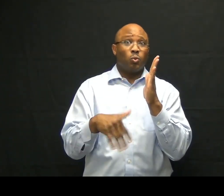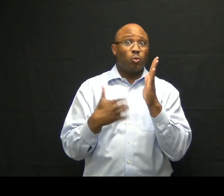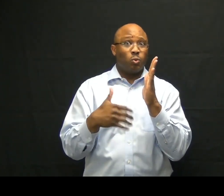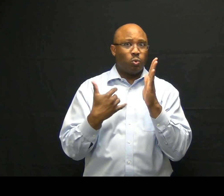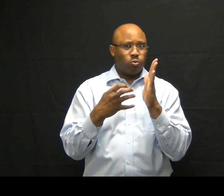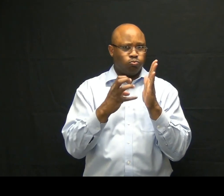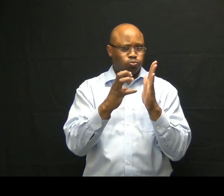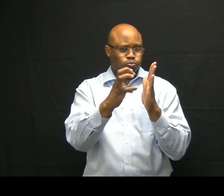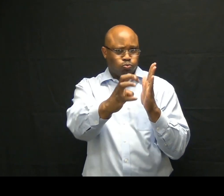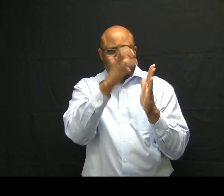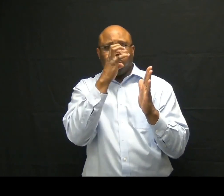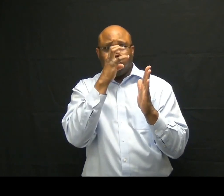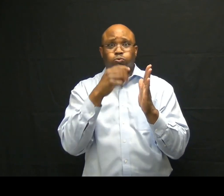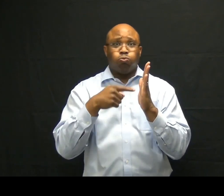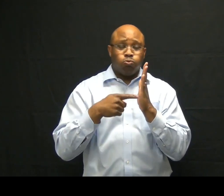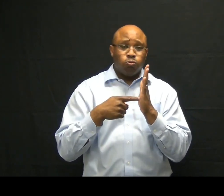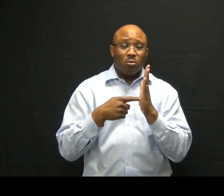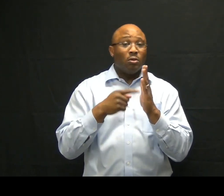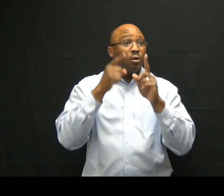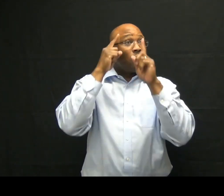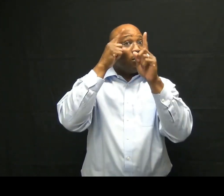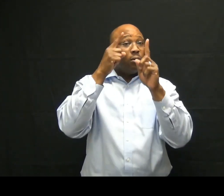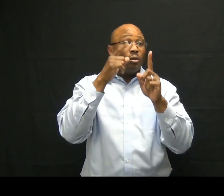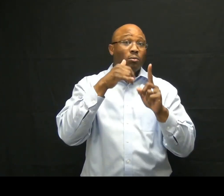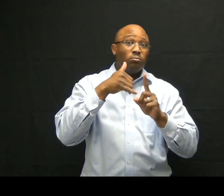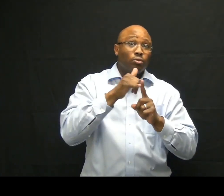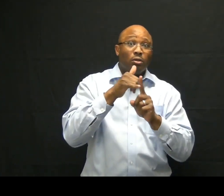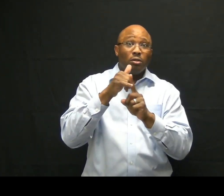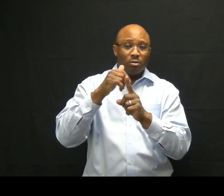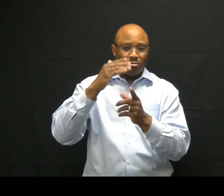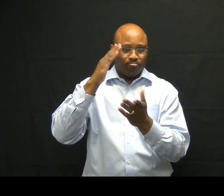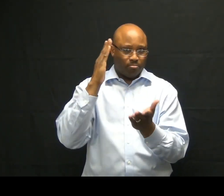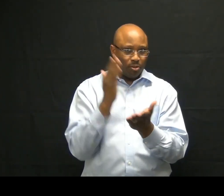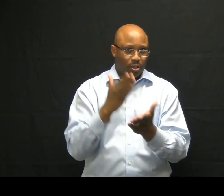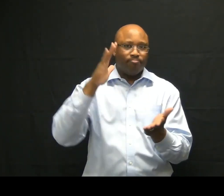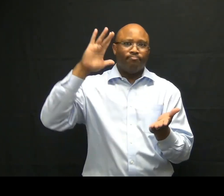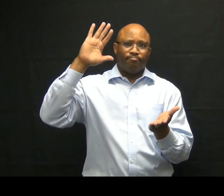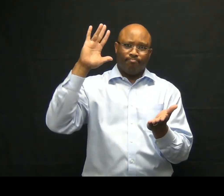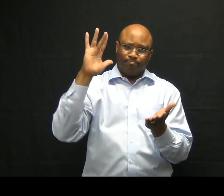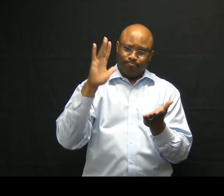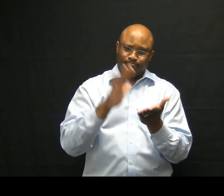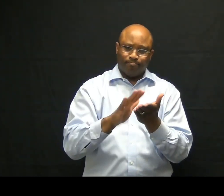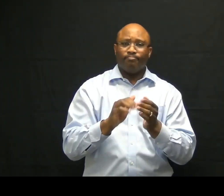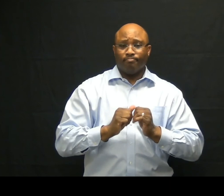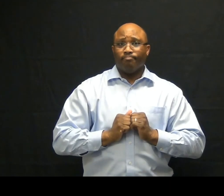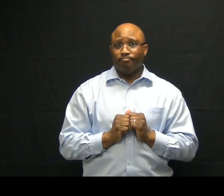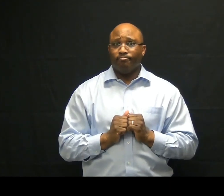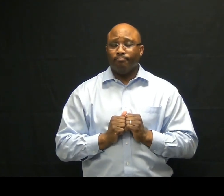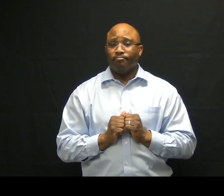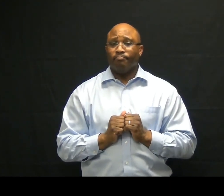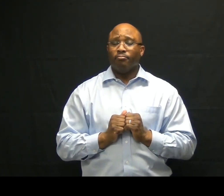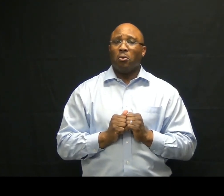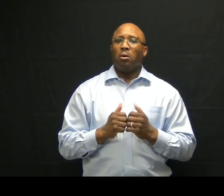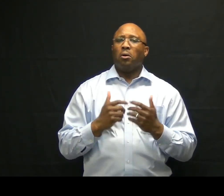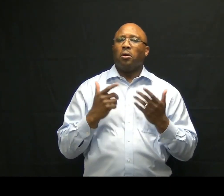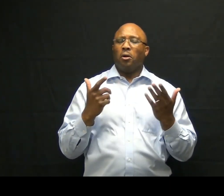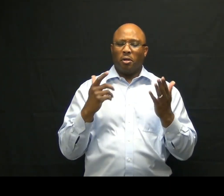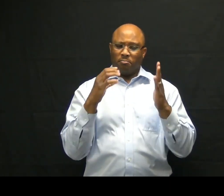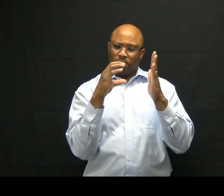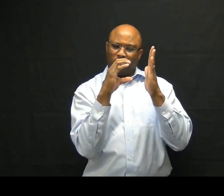the country's strictest anti-bullying laws, An Act Relative to Bullying in Schools.